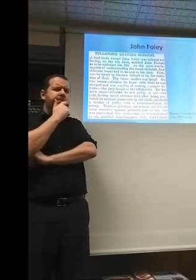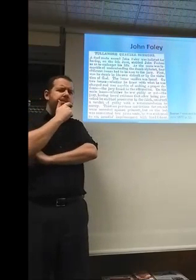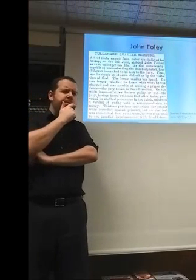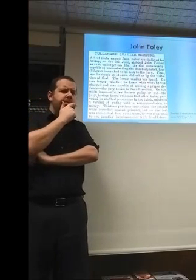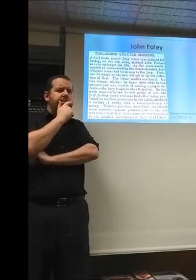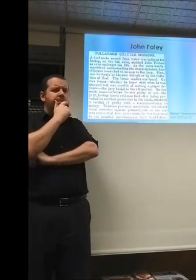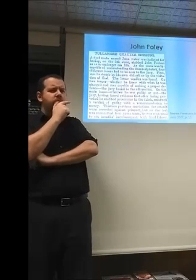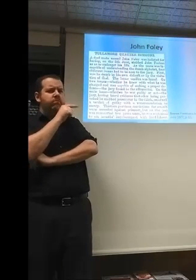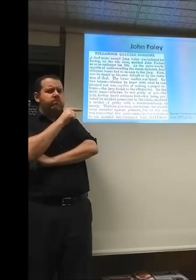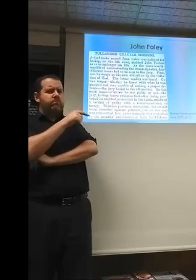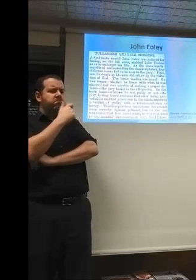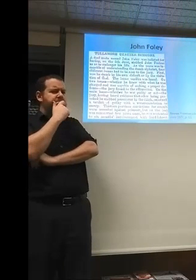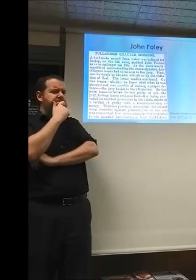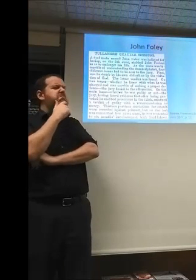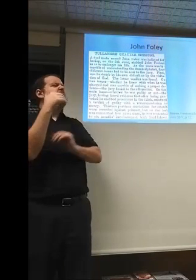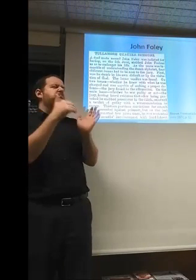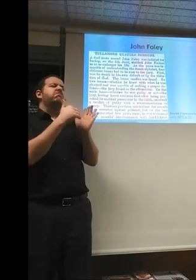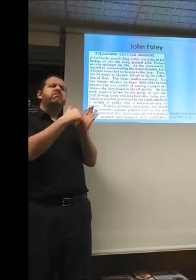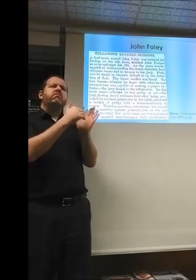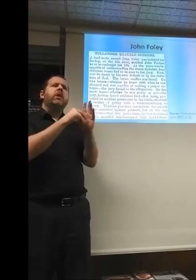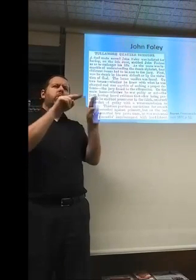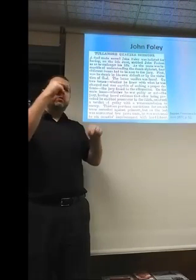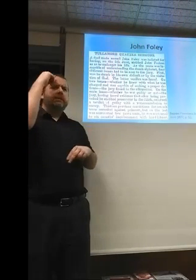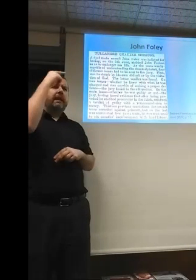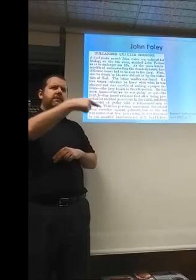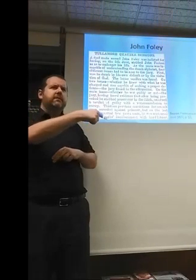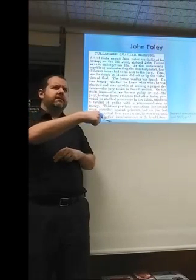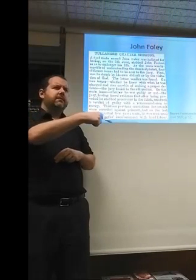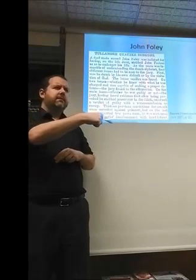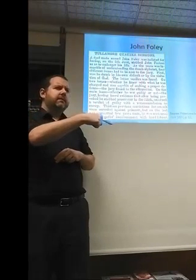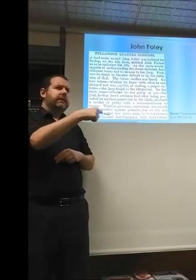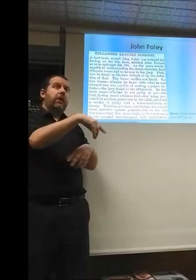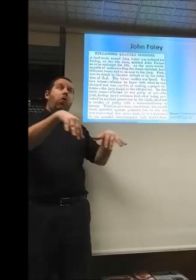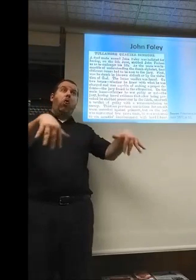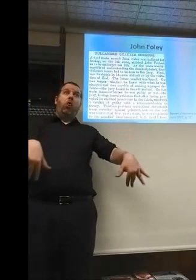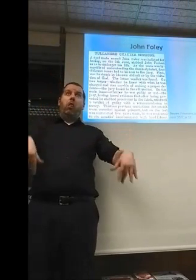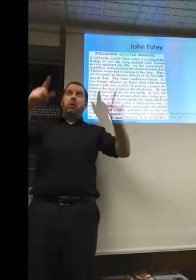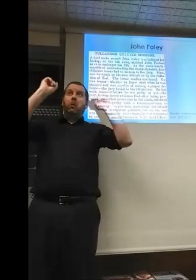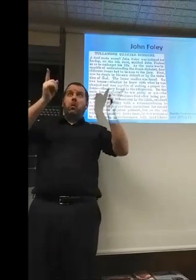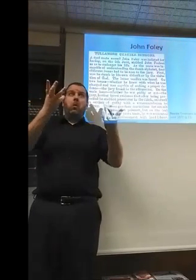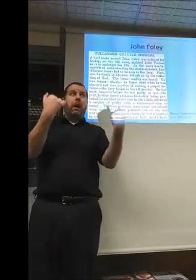you would be weighed again and you’d find that a lot of prisoners had gained weight-